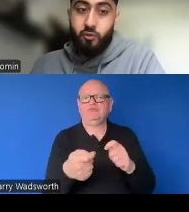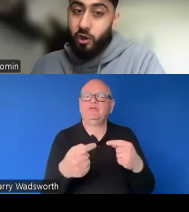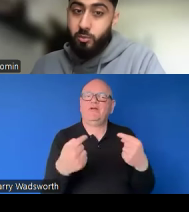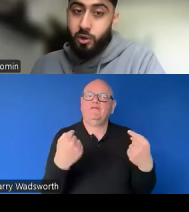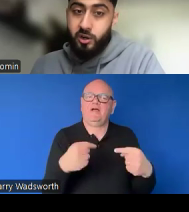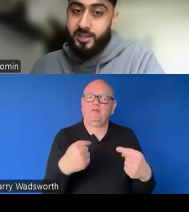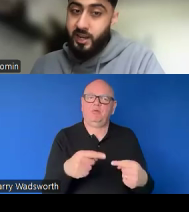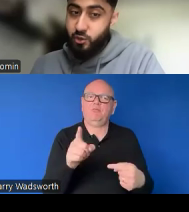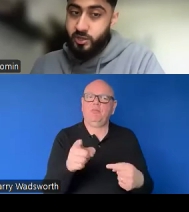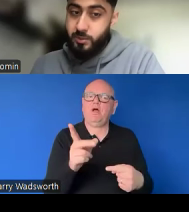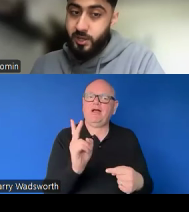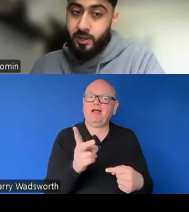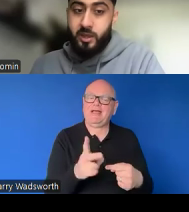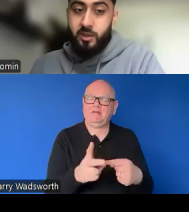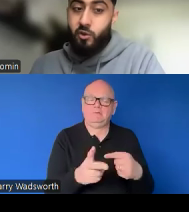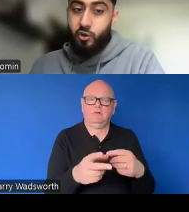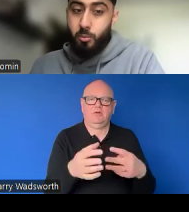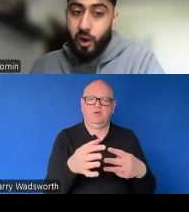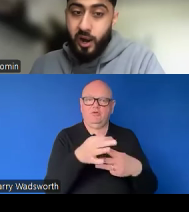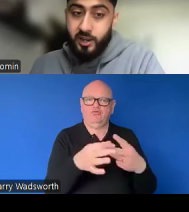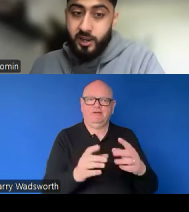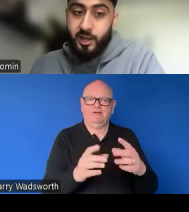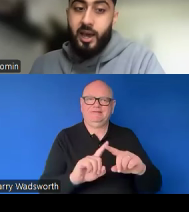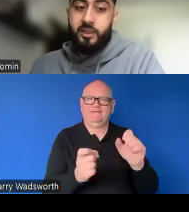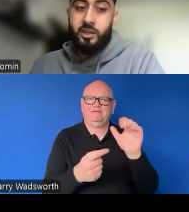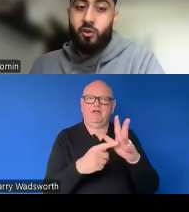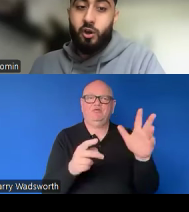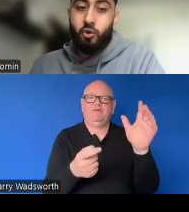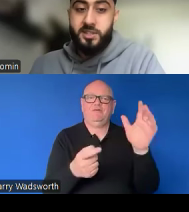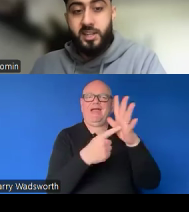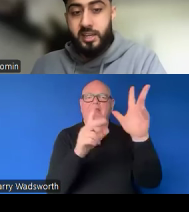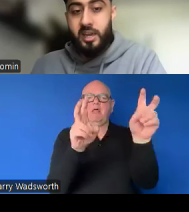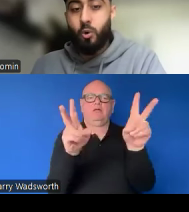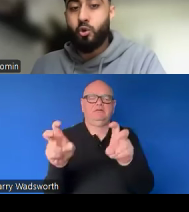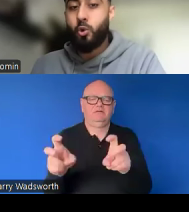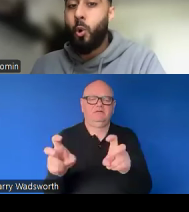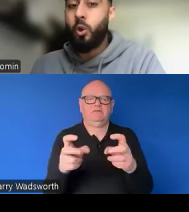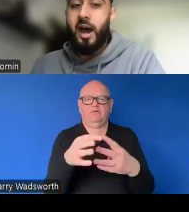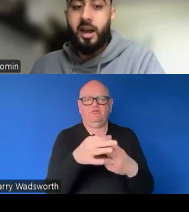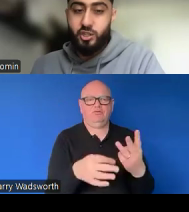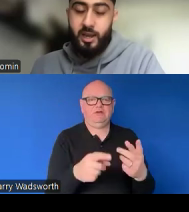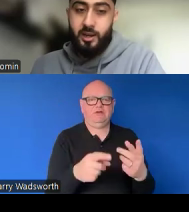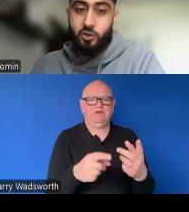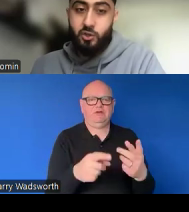You've got your product/USP, you've got your branded, and then you've got your CTA or your call-to-action headline.